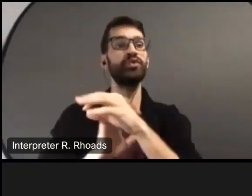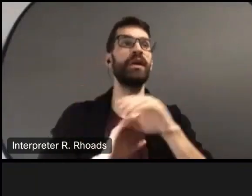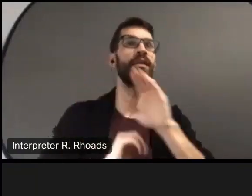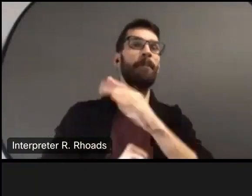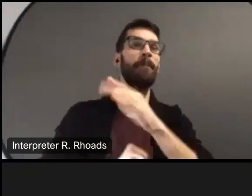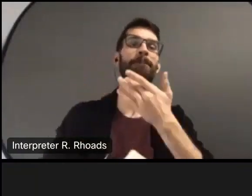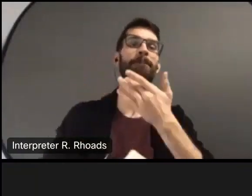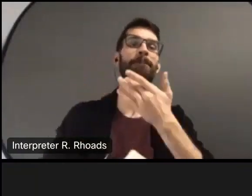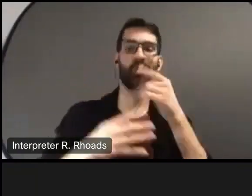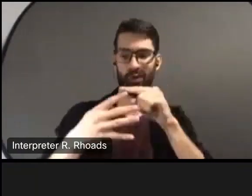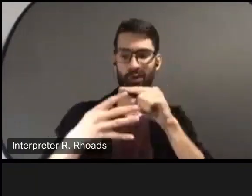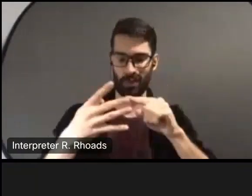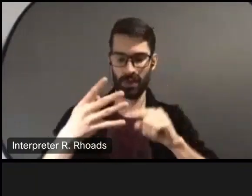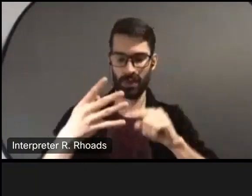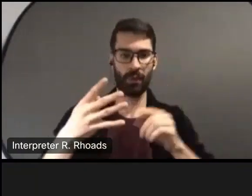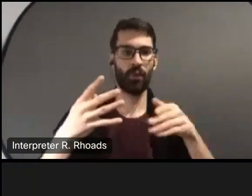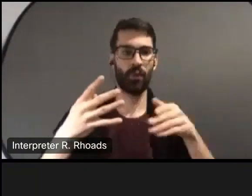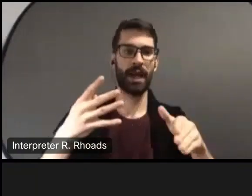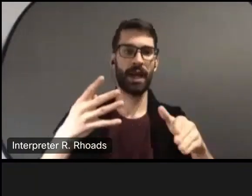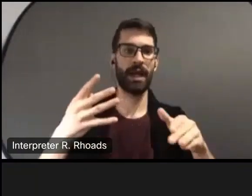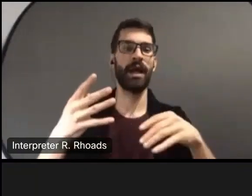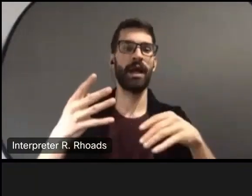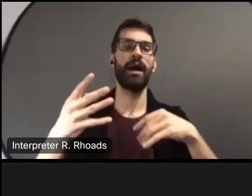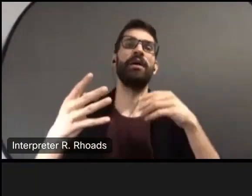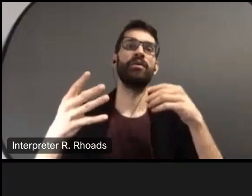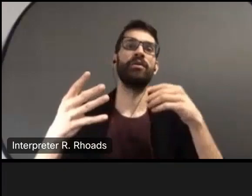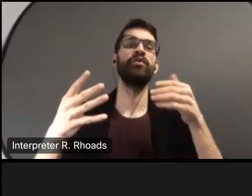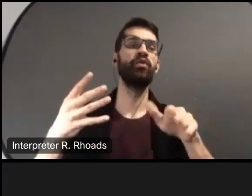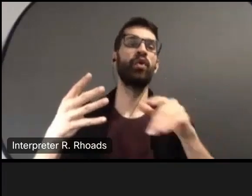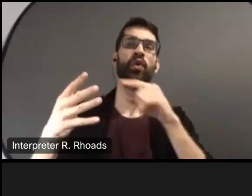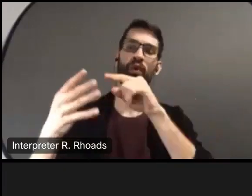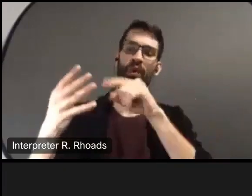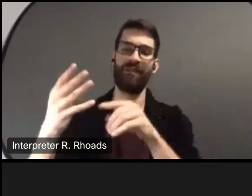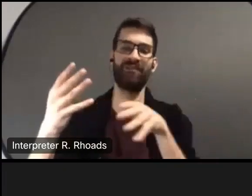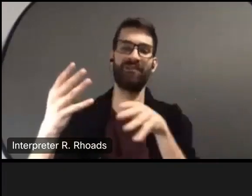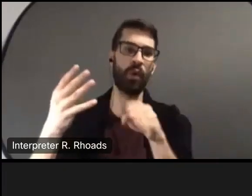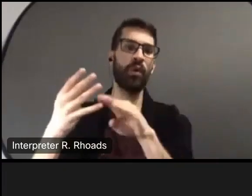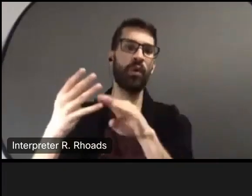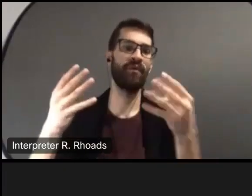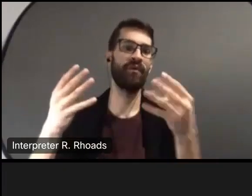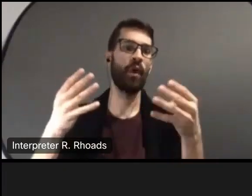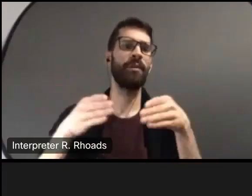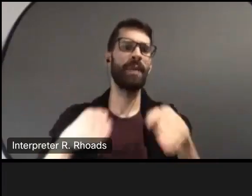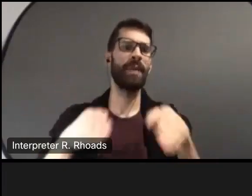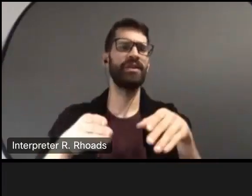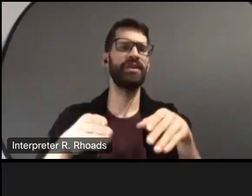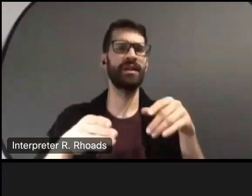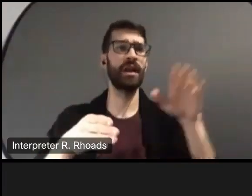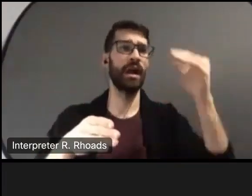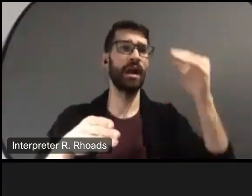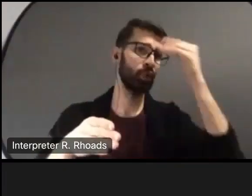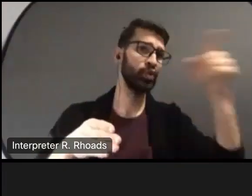through that fourth method. So, sorry if that was garbled and thank you for giving me the